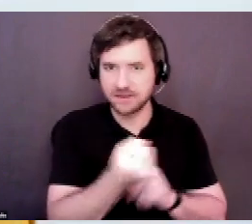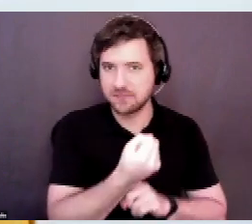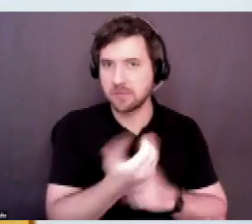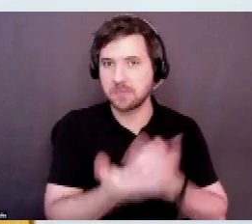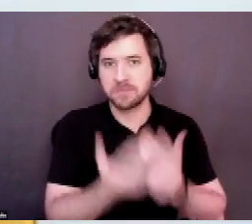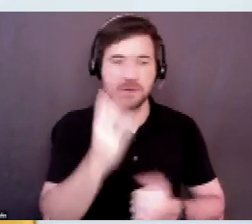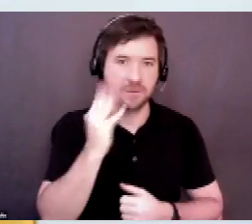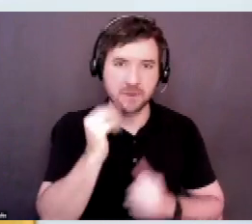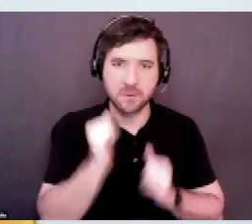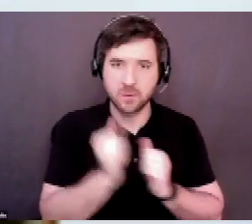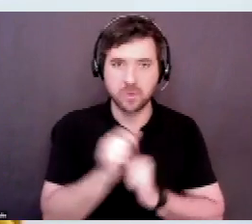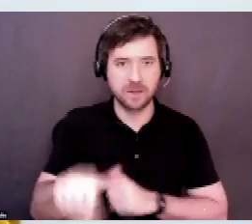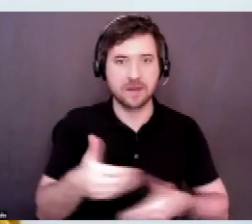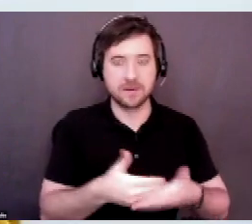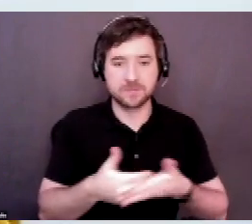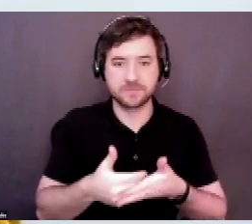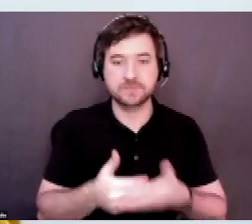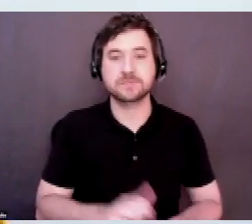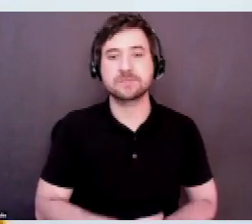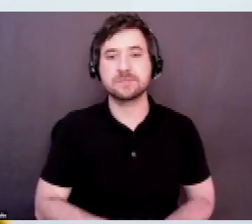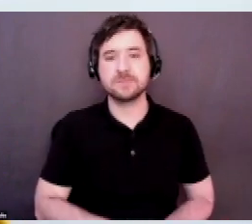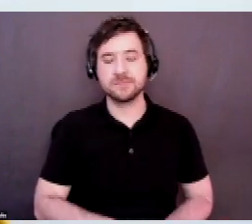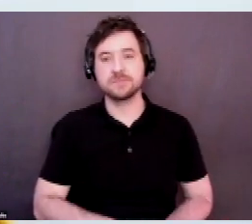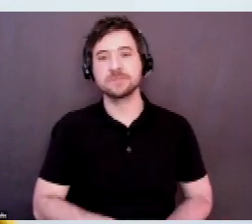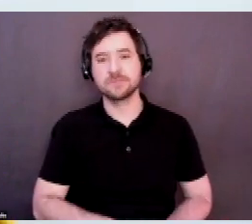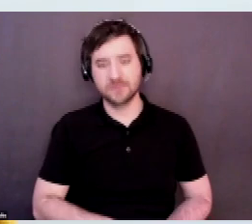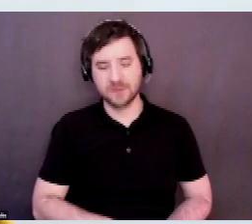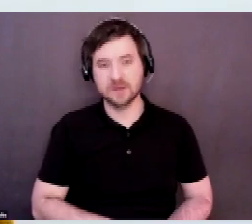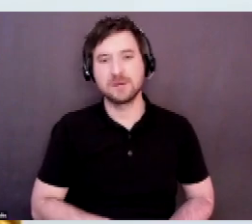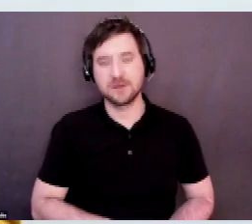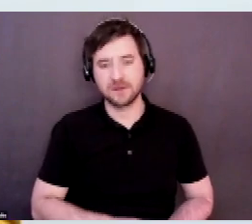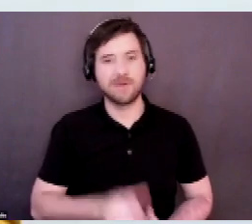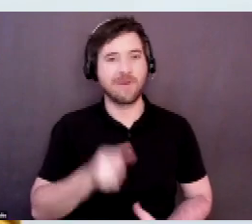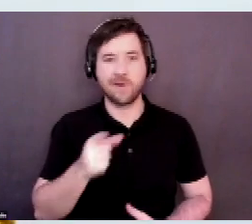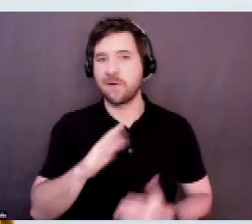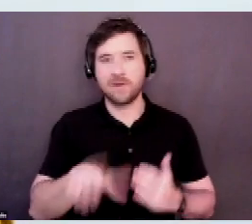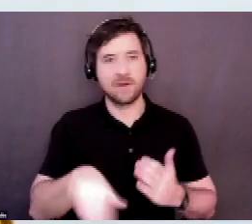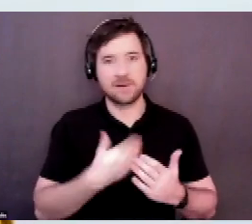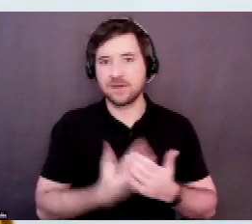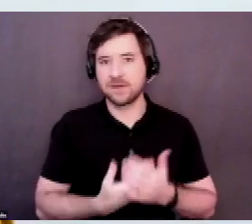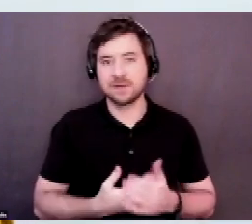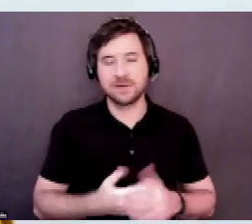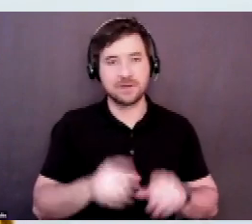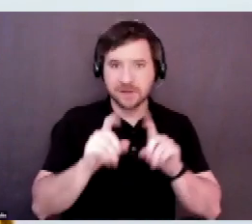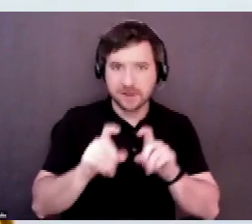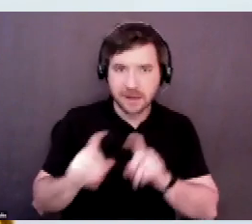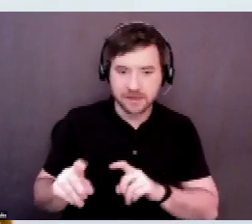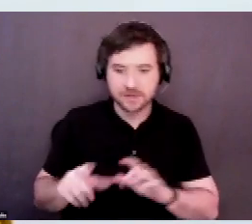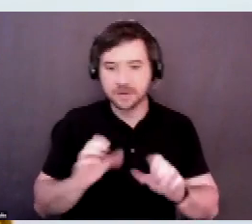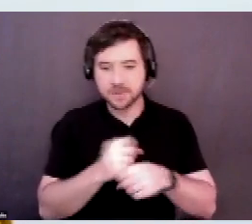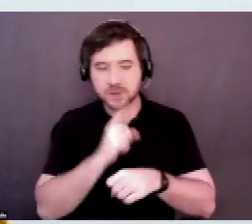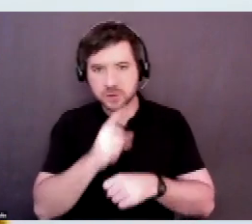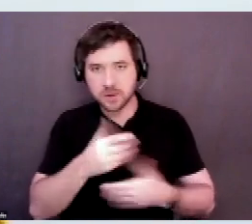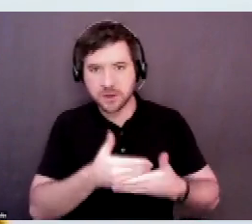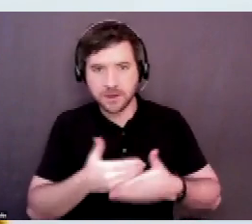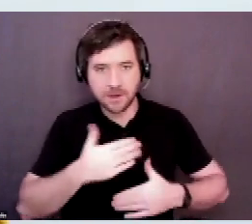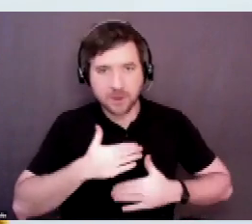she was whipped off, you know, with all testing just to make sure she was able to breathe and there wasn't anything that was going